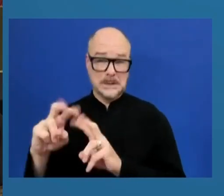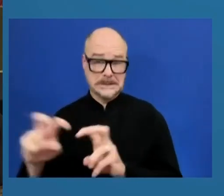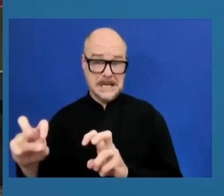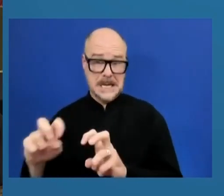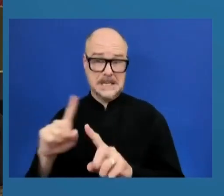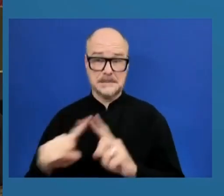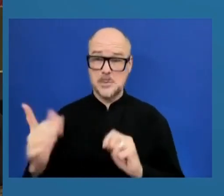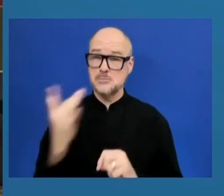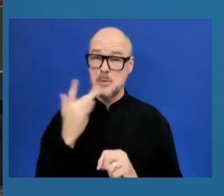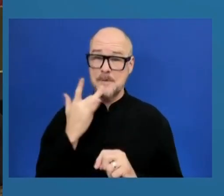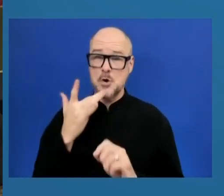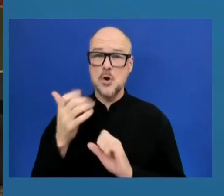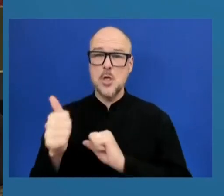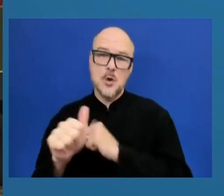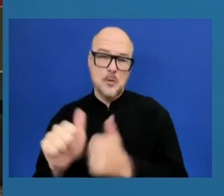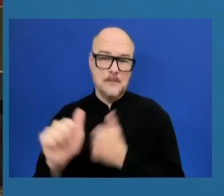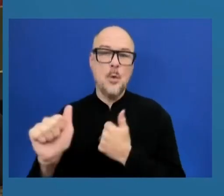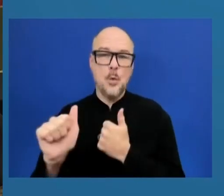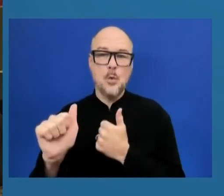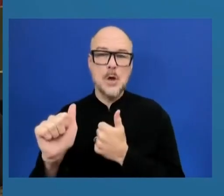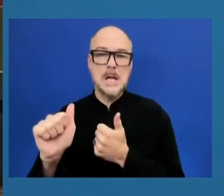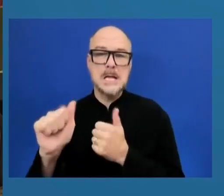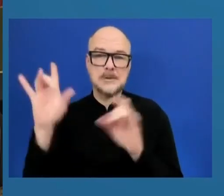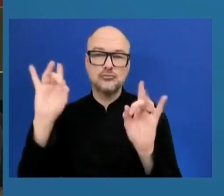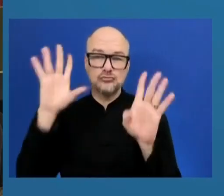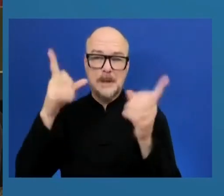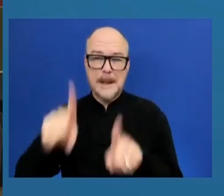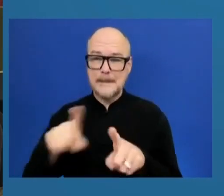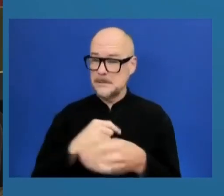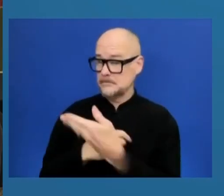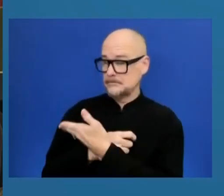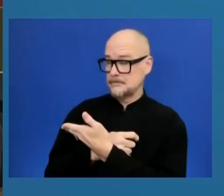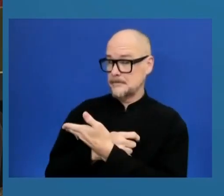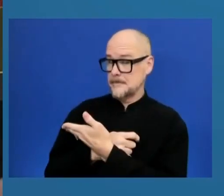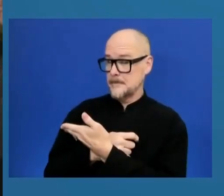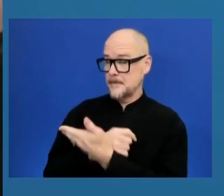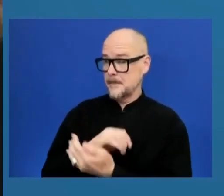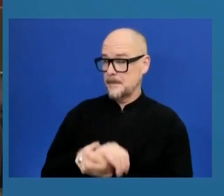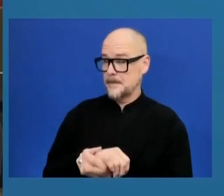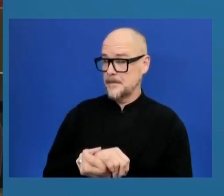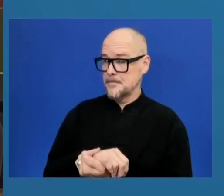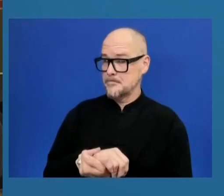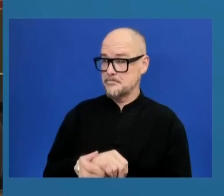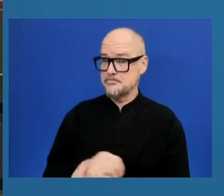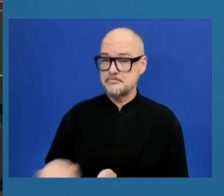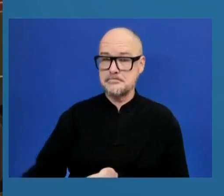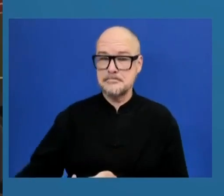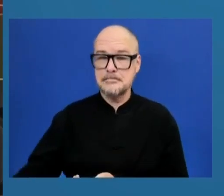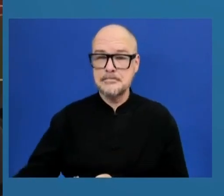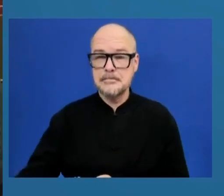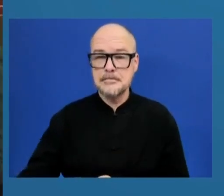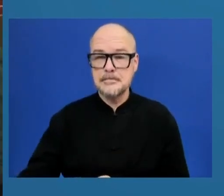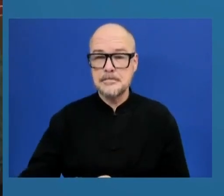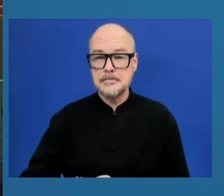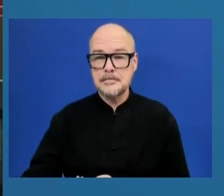avoid a tragedy. Anything else to add on that and merchant -- category code -- sorry, merchant category codes are not something new.